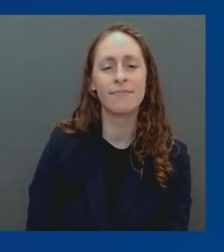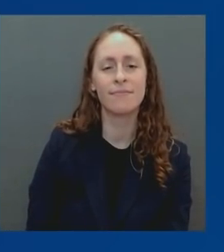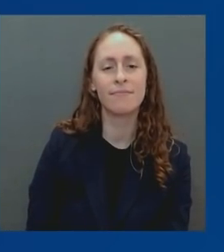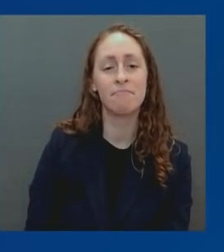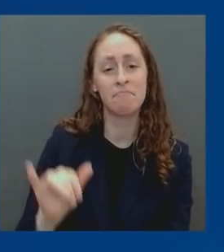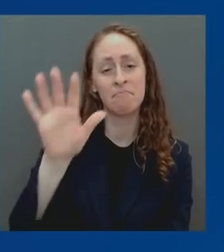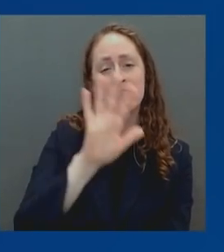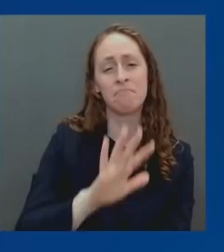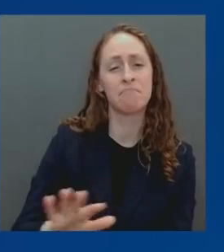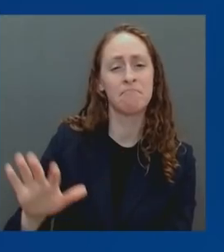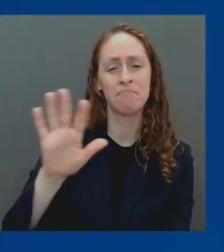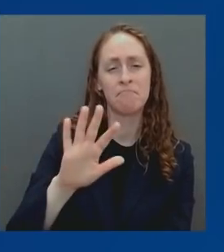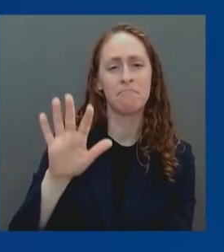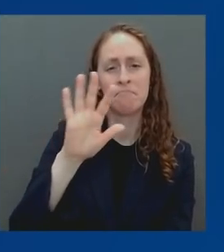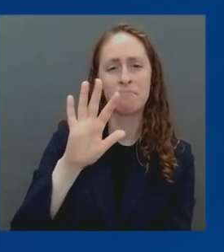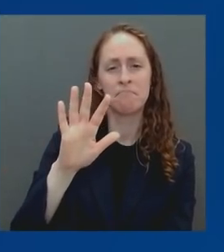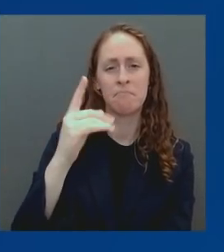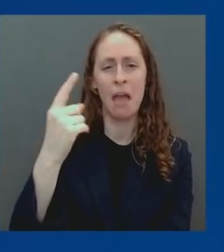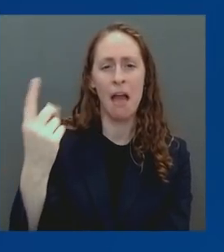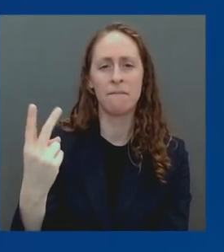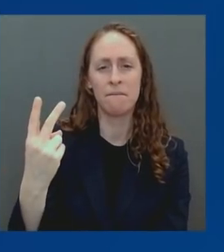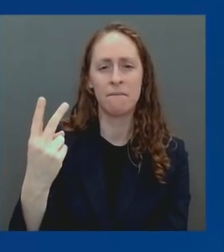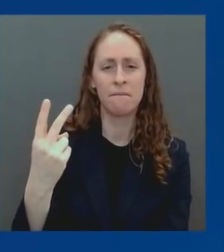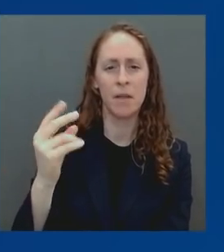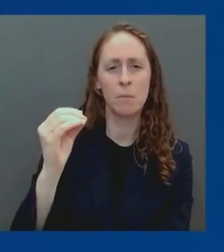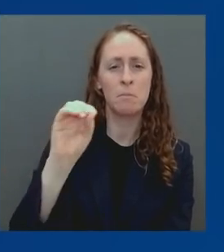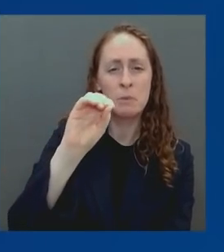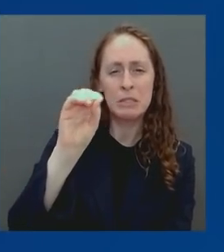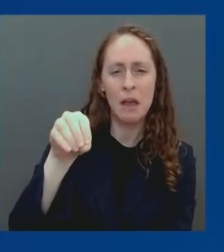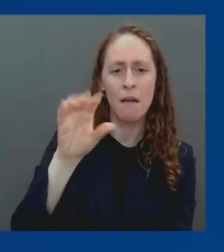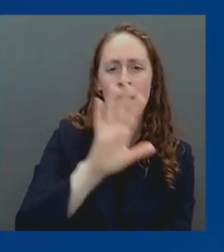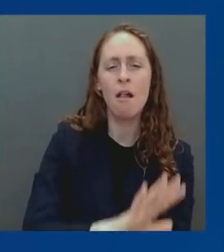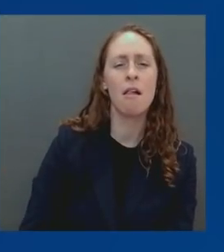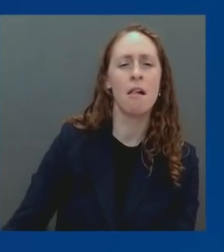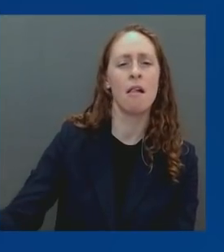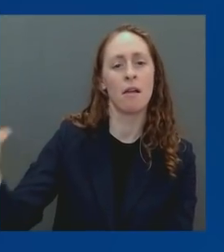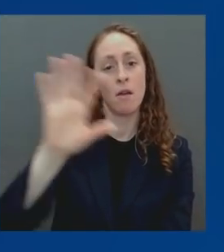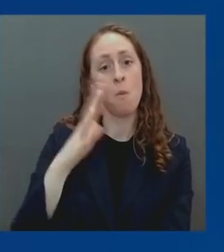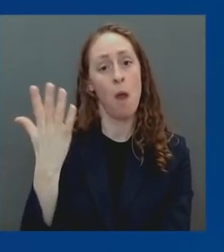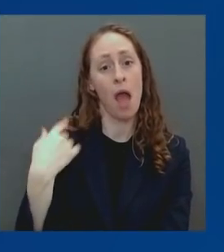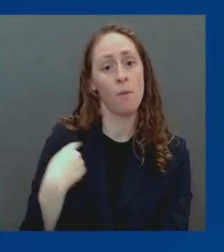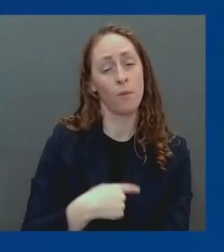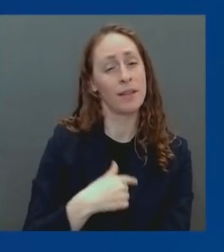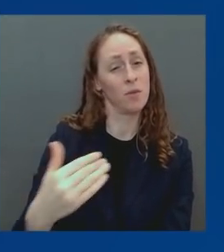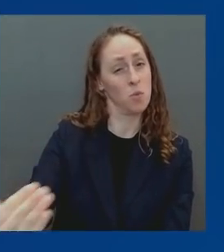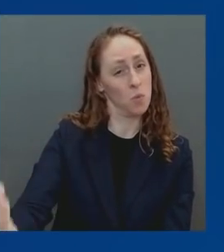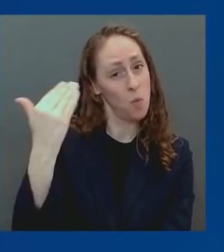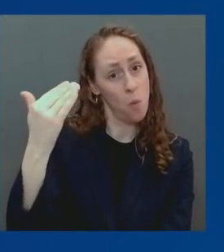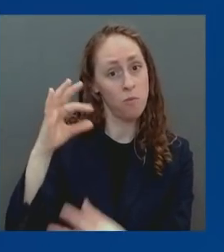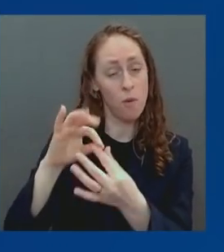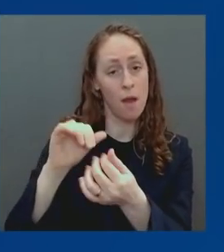What we know about BA.2 so far is that it does have a modest transmission advantage over BA.1.